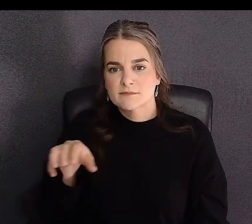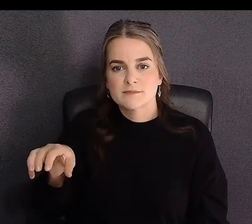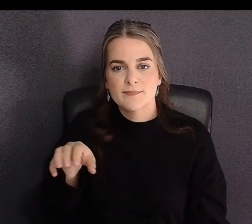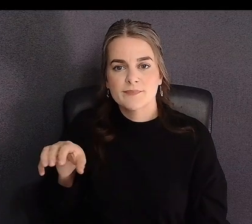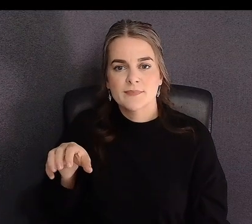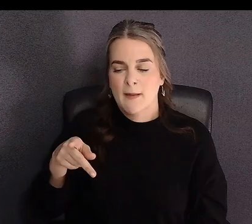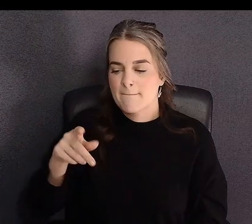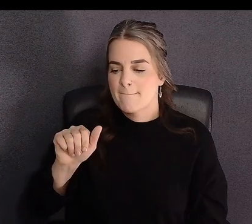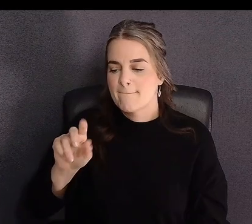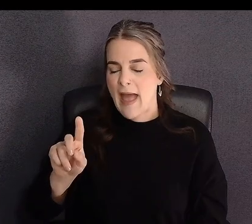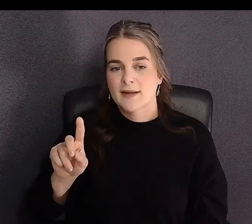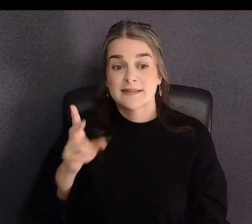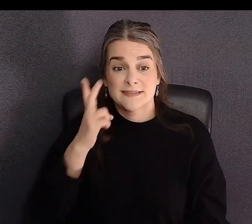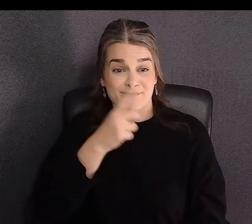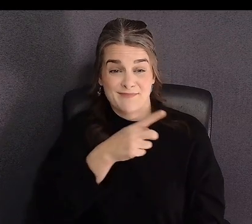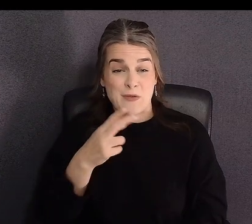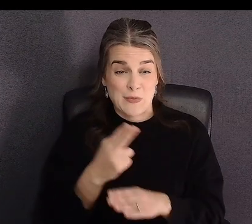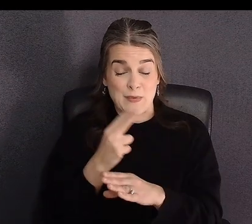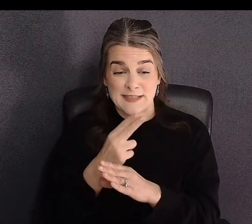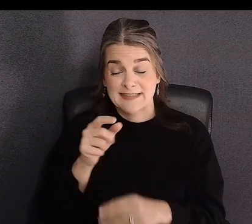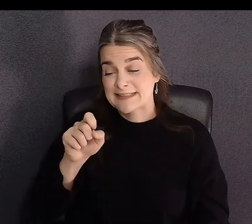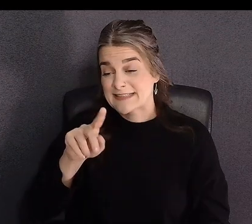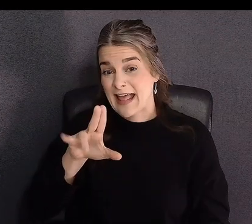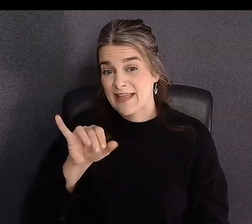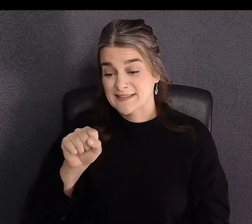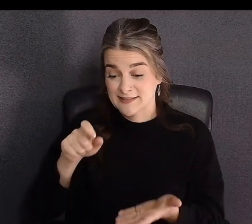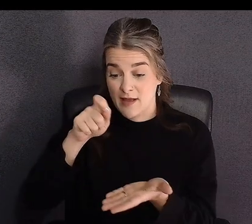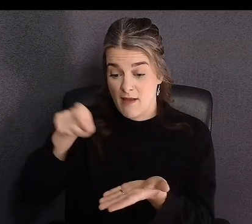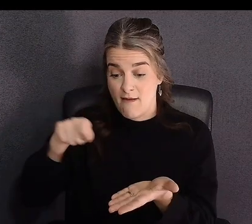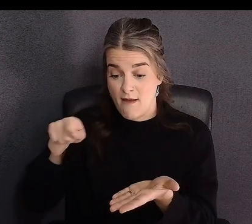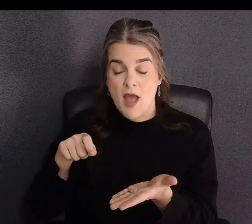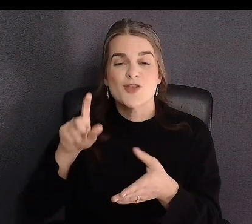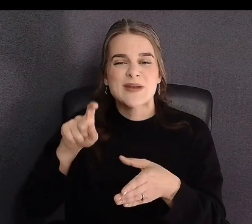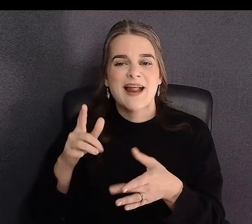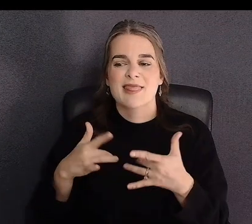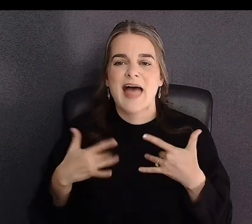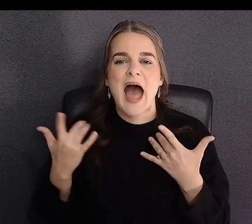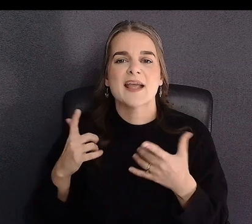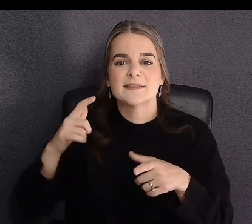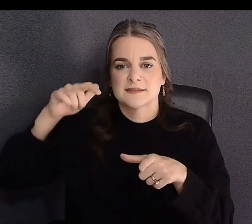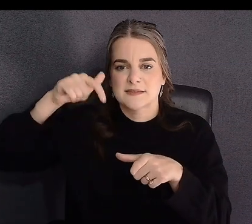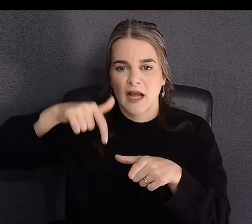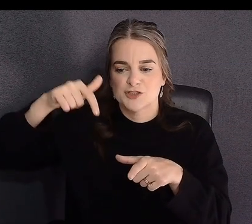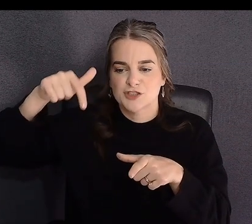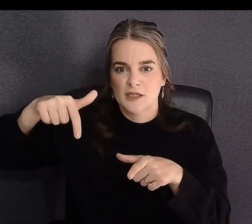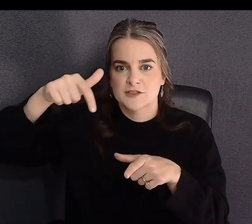You have to have a light touch to click it. But you also don't have to have really grandiose movements